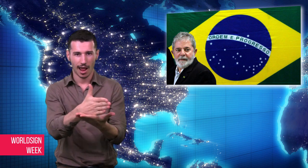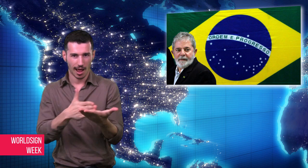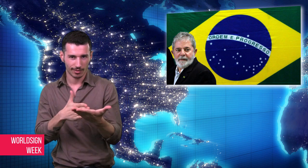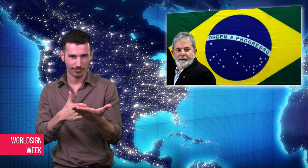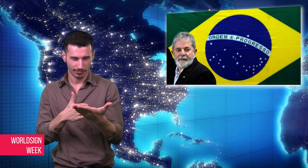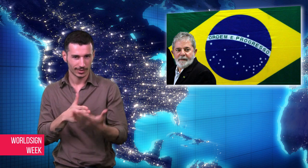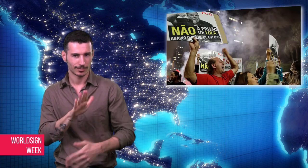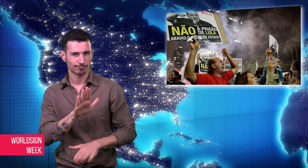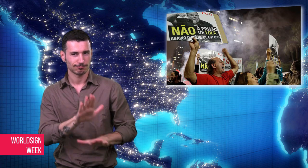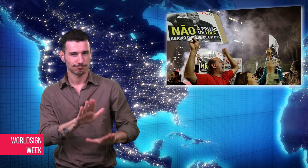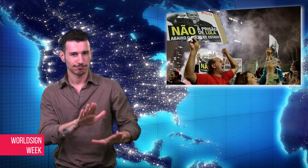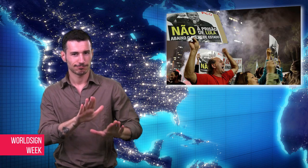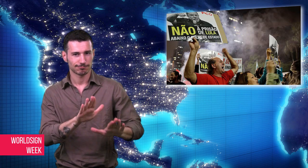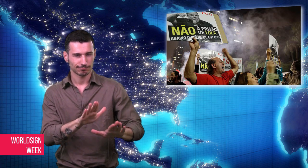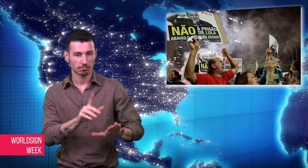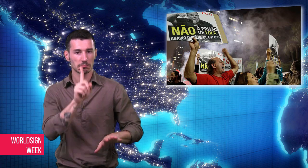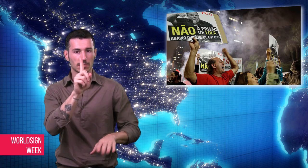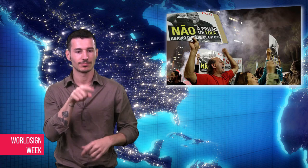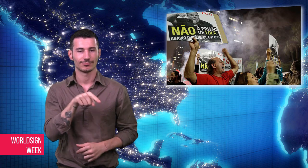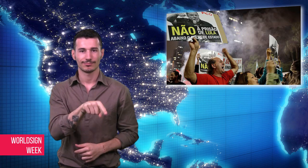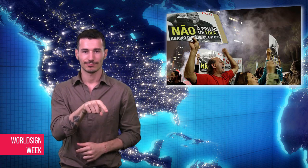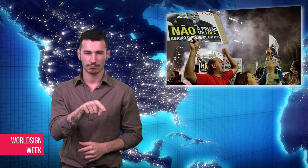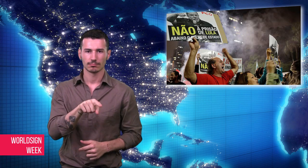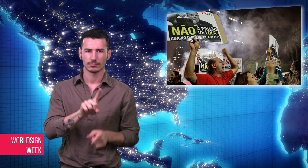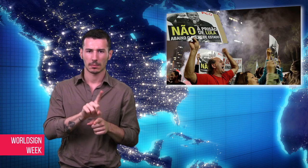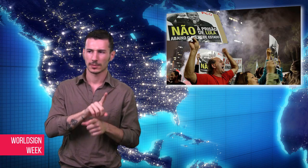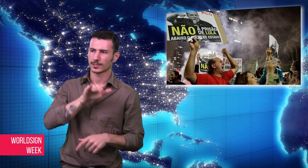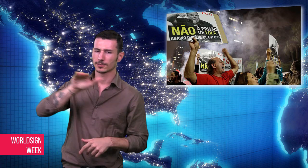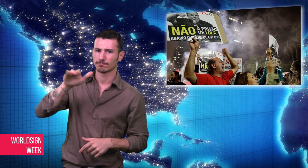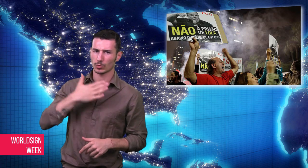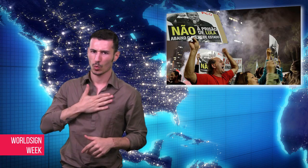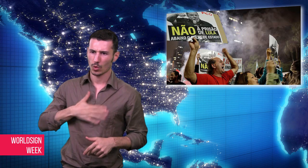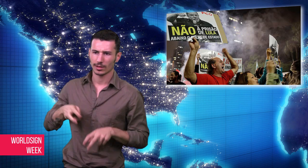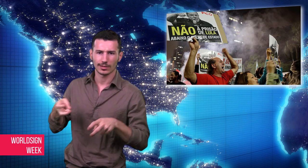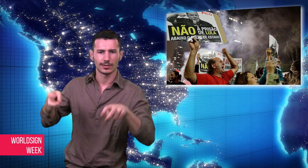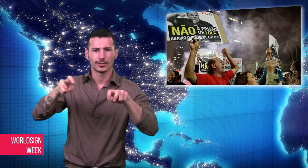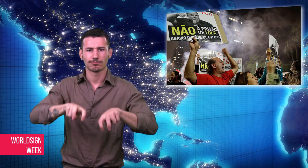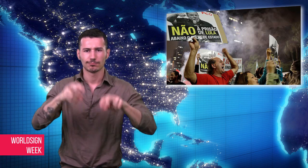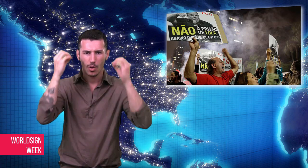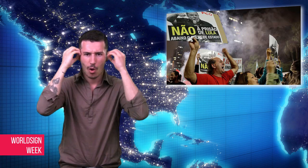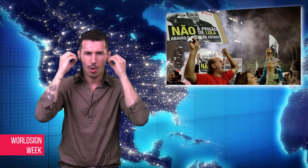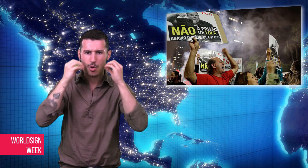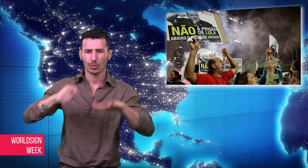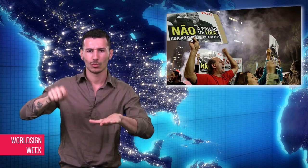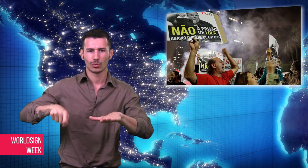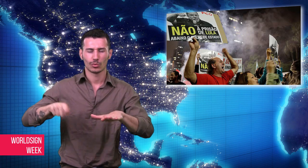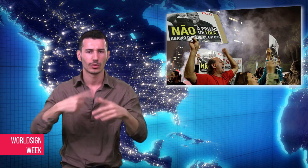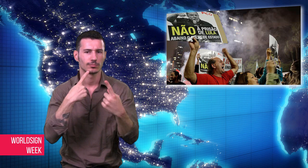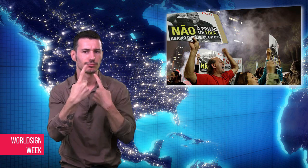Even with these charges against him,